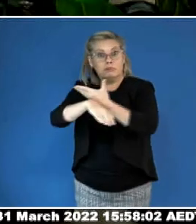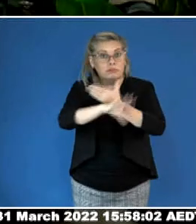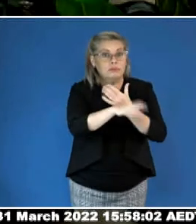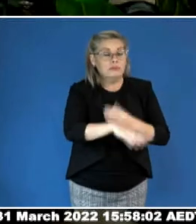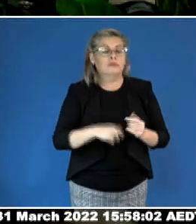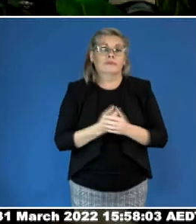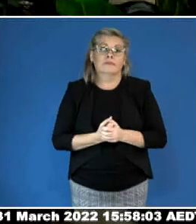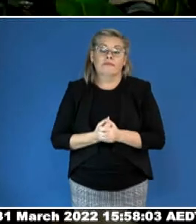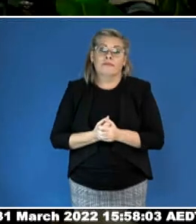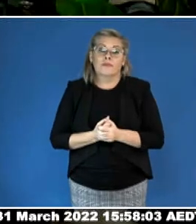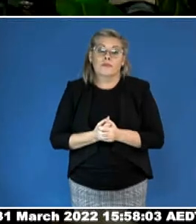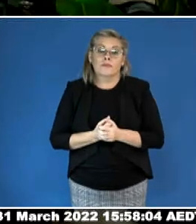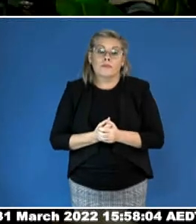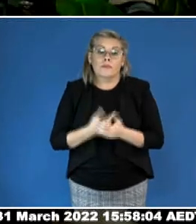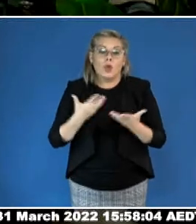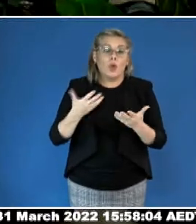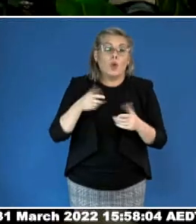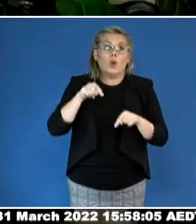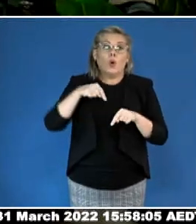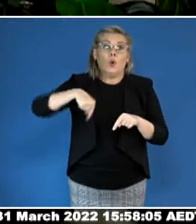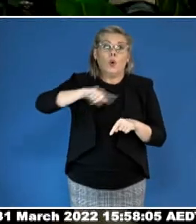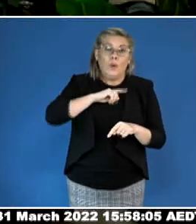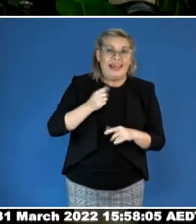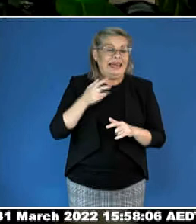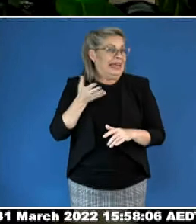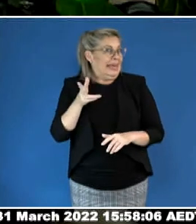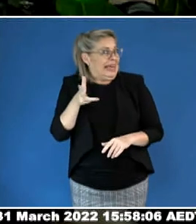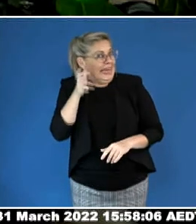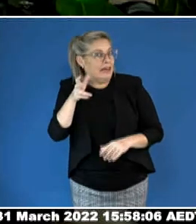autistic gender diverse adults who have experienced such disadvantage.